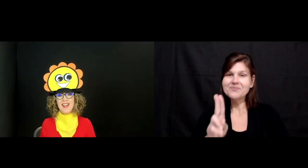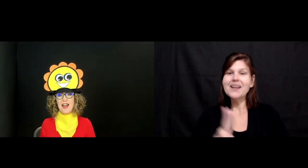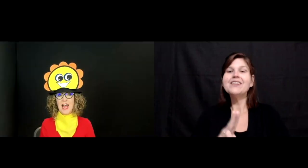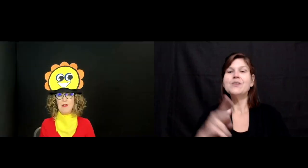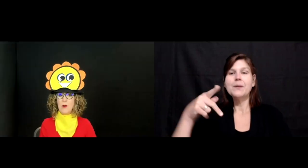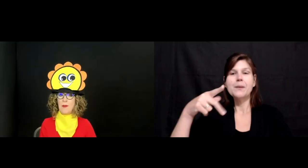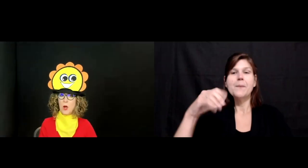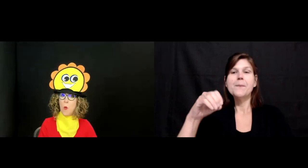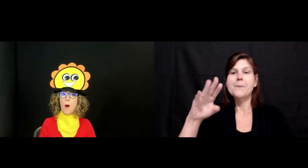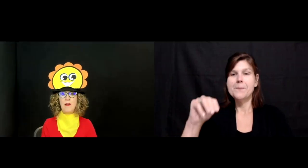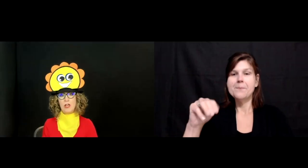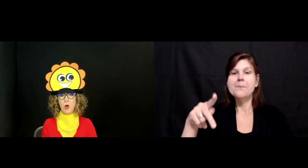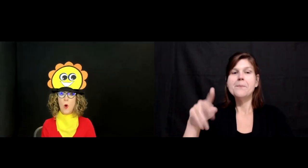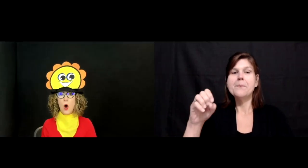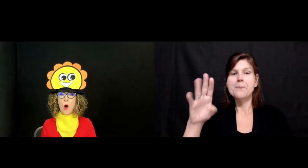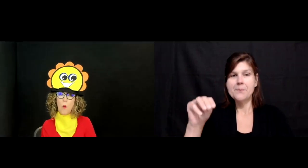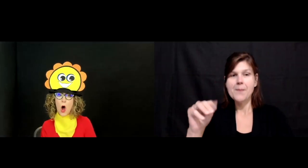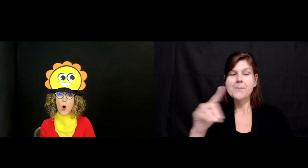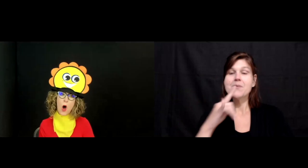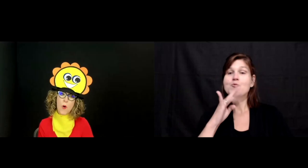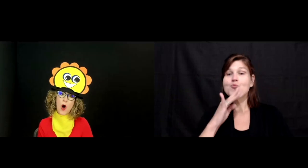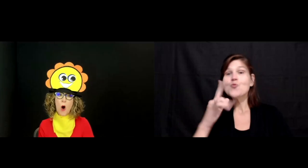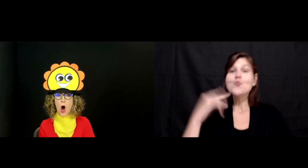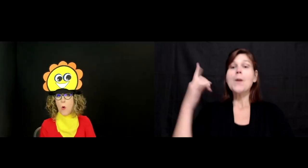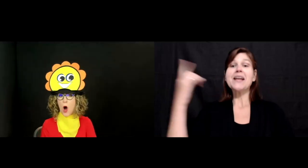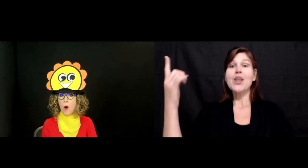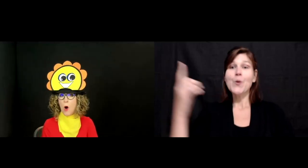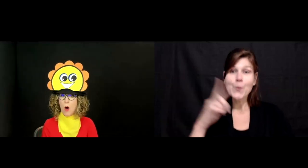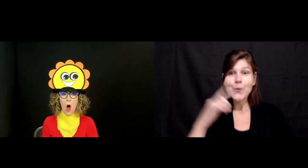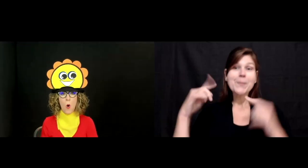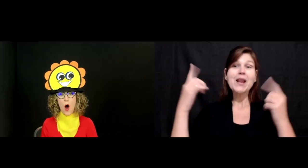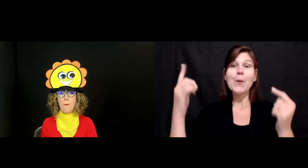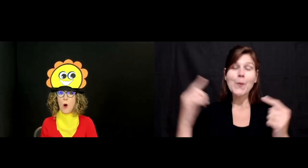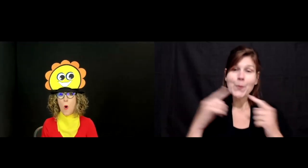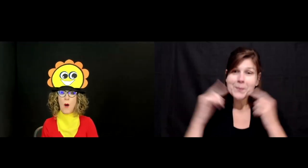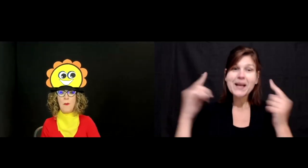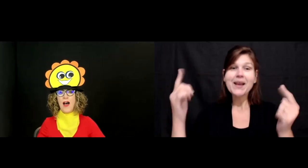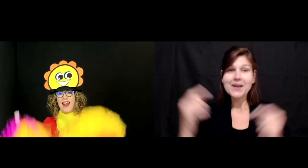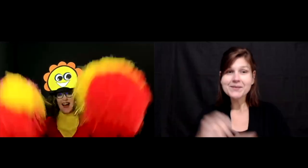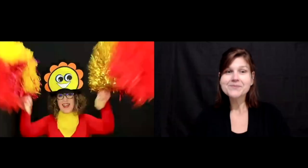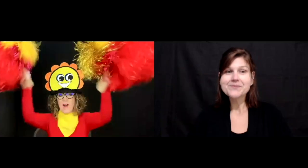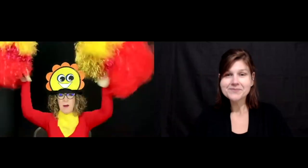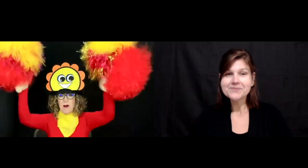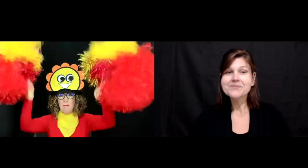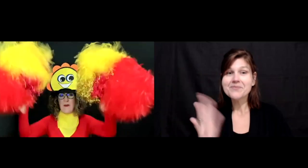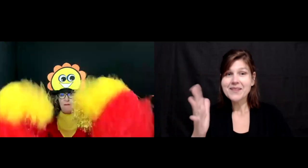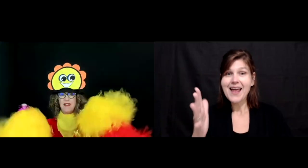And you'll hear me do a big "Whoopeedeedoo! Woo, woo, woo! Woo, woo, woo! Woo, woo, woo! Whoop, whoop! And I go my pompoms